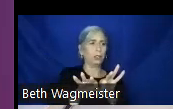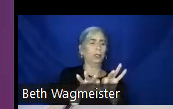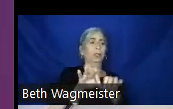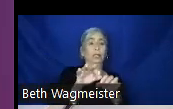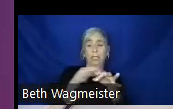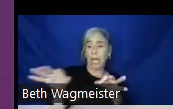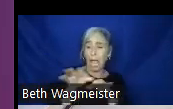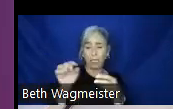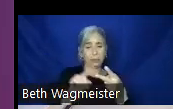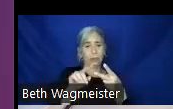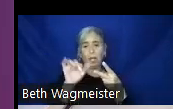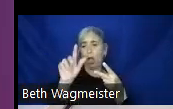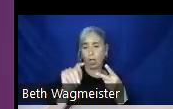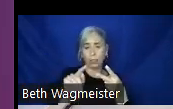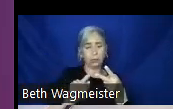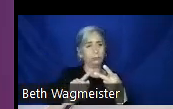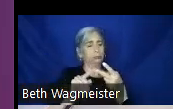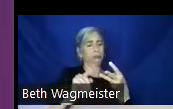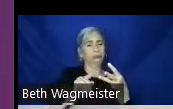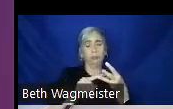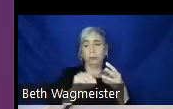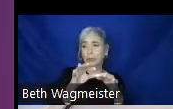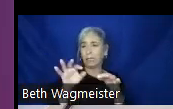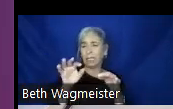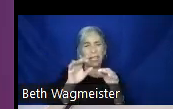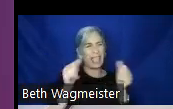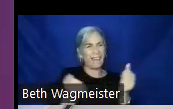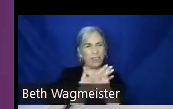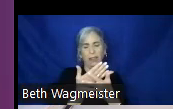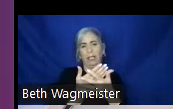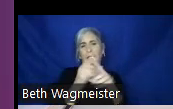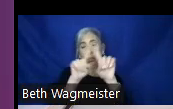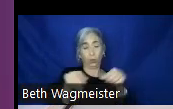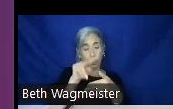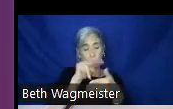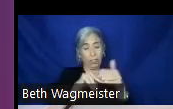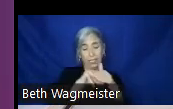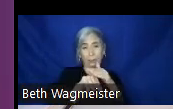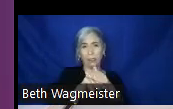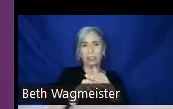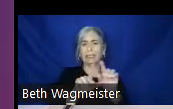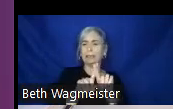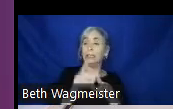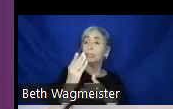matter, you don't want preferences between that. I can imagine some issues are more severe or create